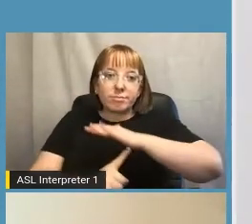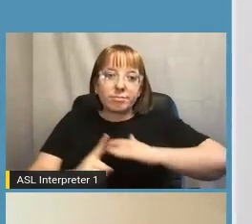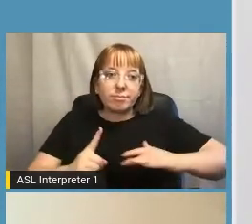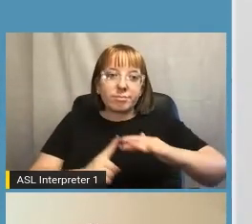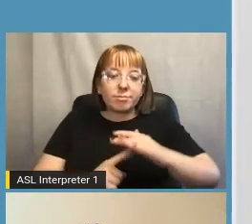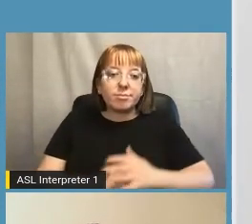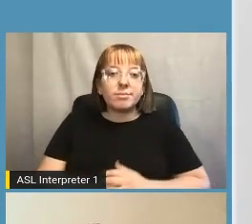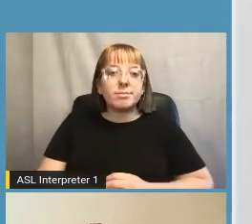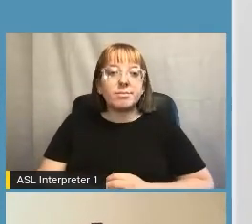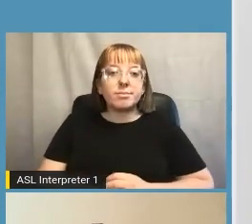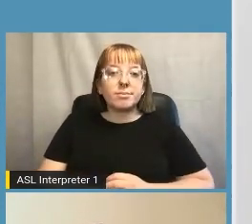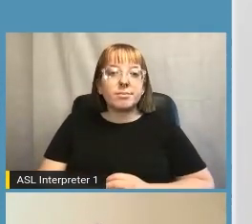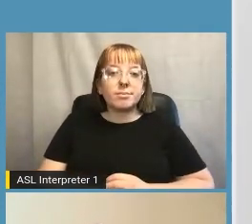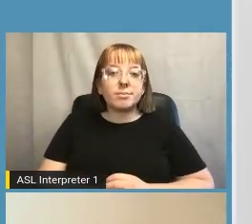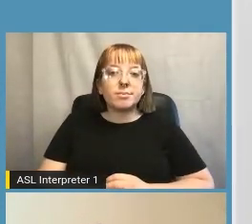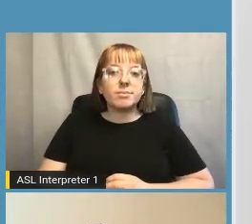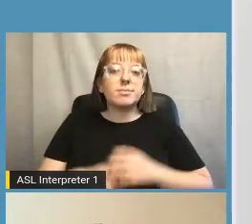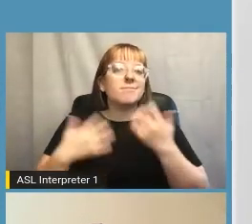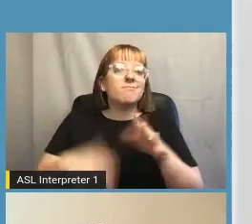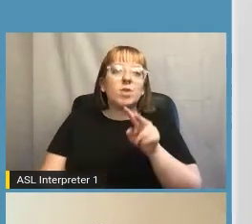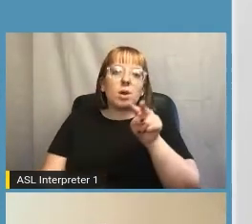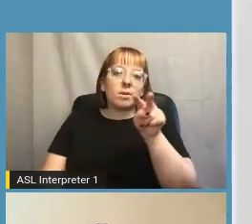and then we've looked at this already so you can see that you have two-dimensional